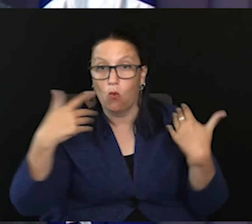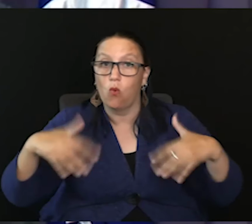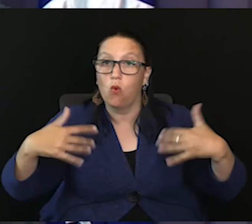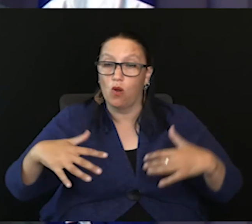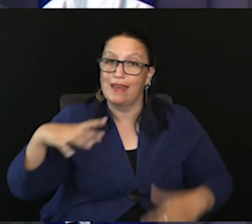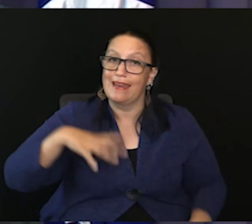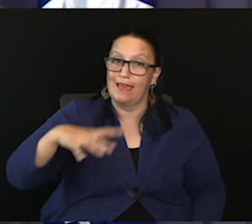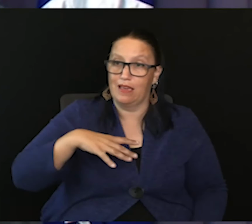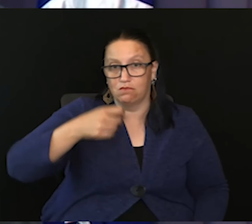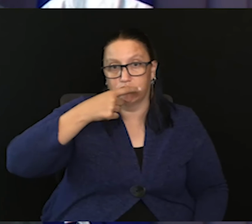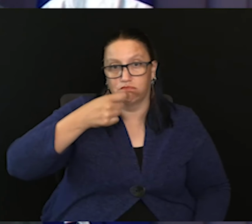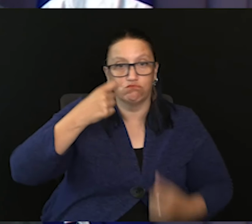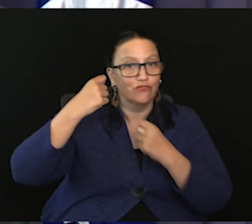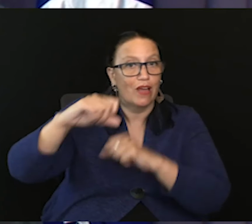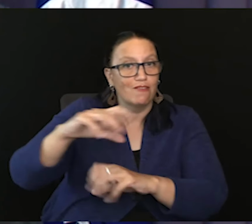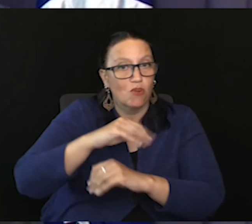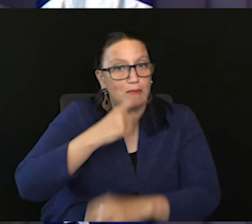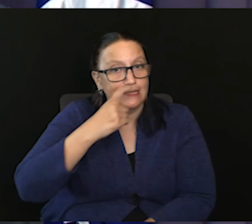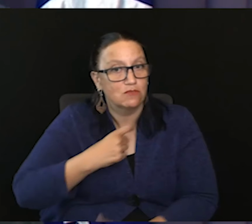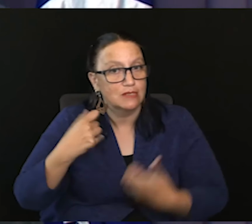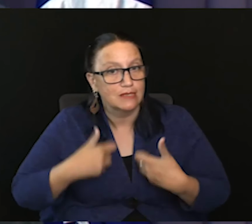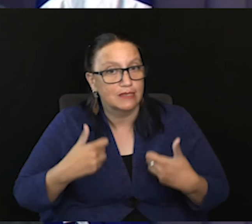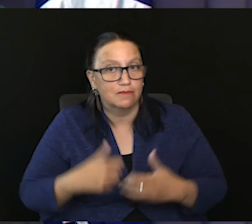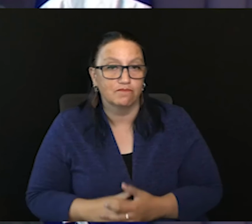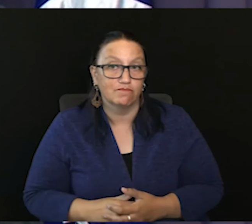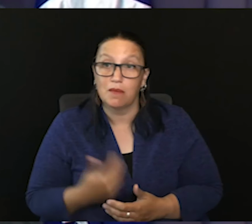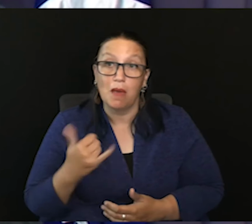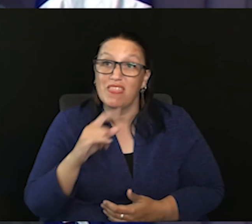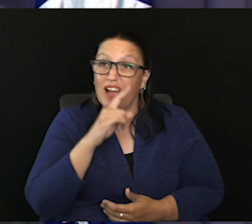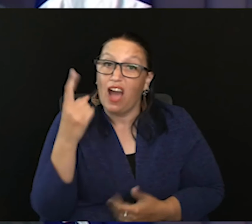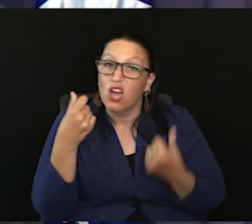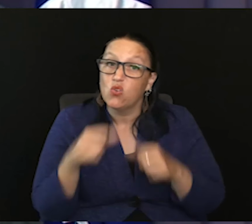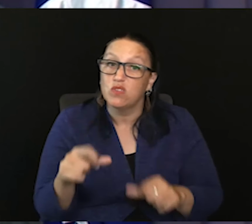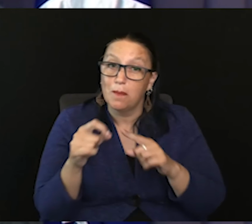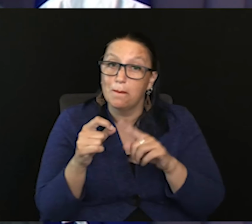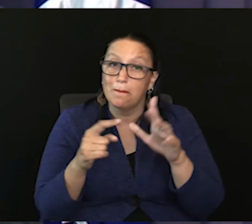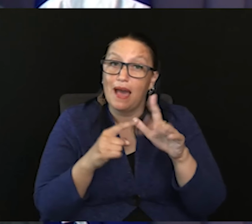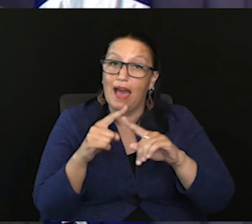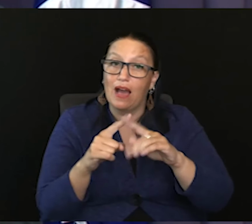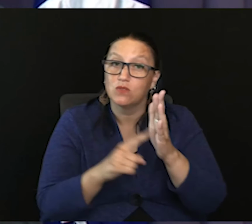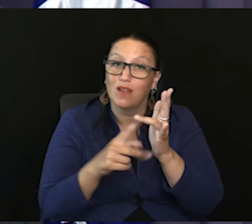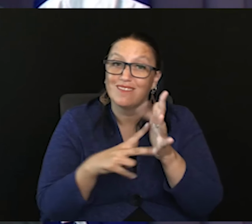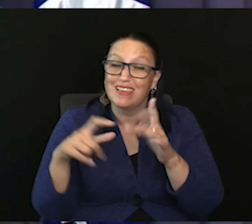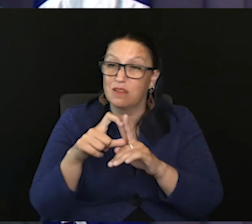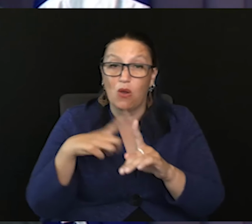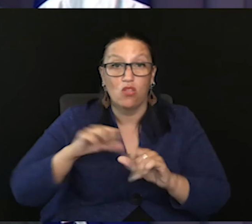very suitable for Molnupiravir and for whom they cannot take the Paxlovid because of the other drugs they're taking.